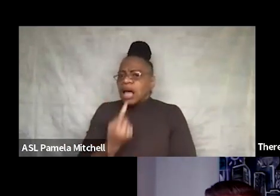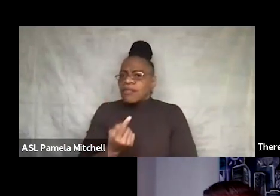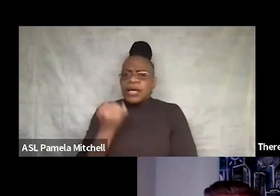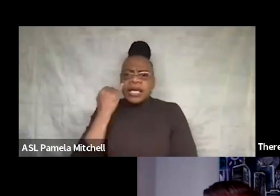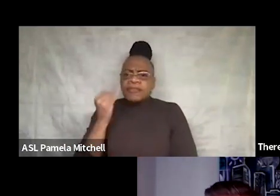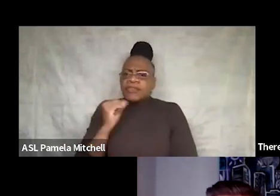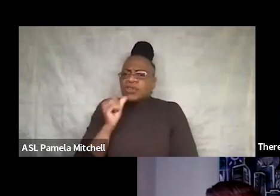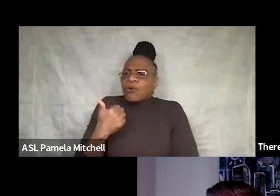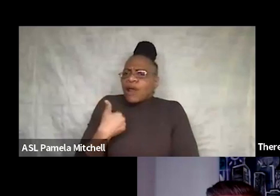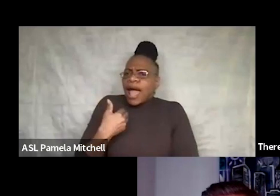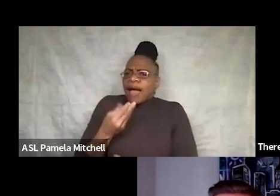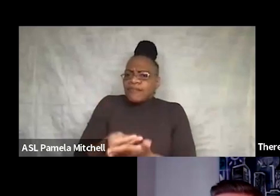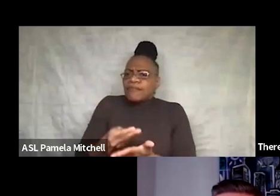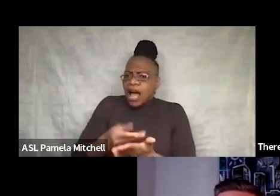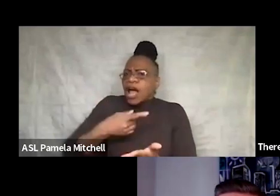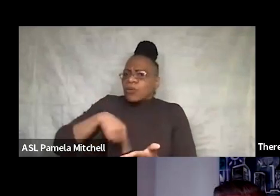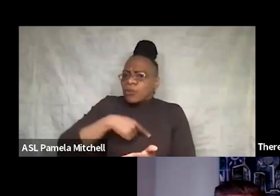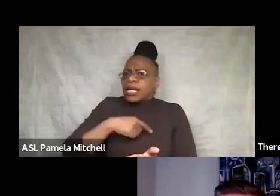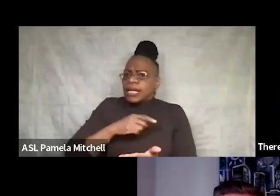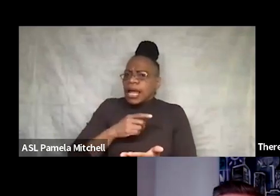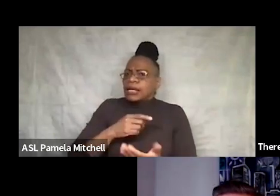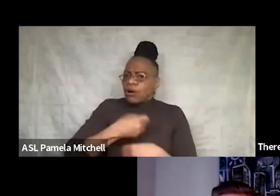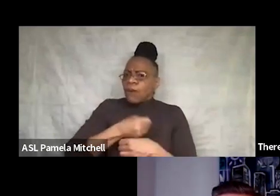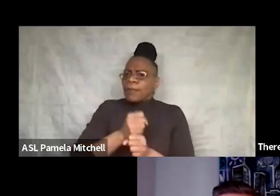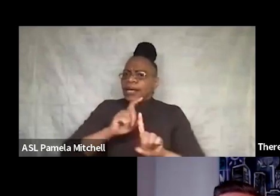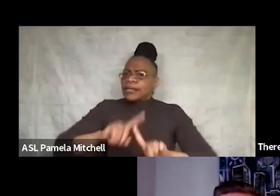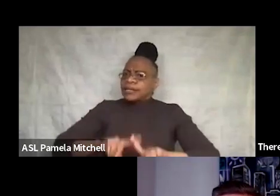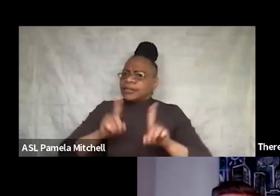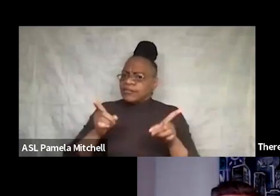you can make up for in willingness, and here's what we mean by that. You know, this is about, you know,